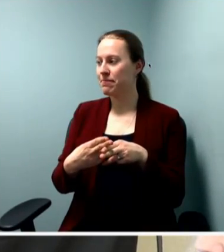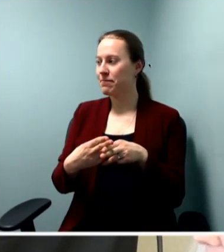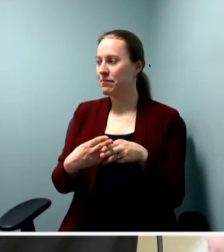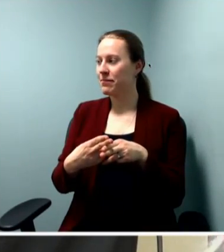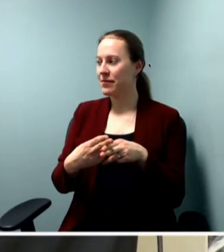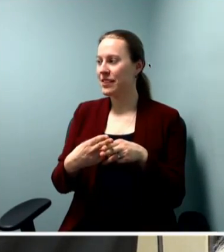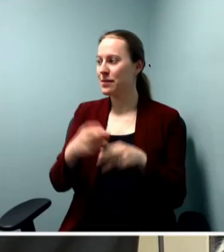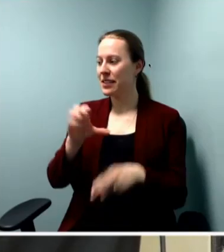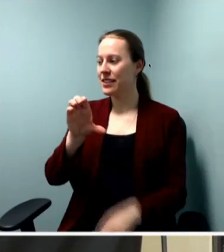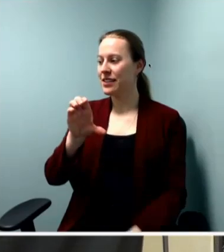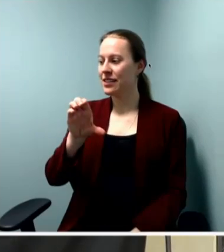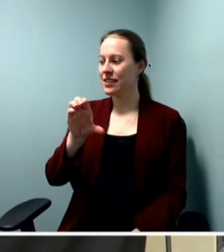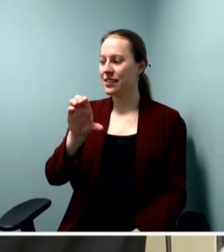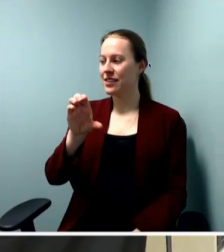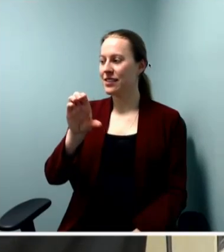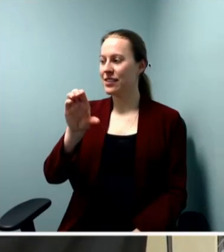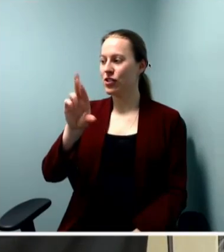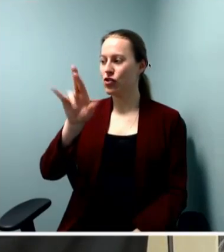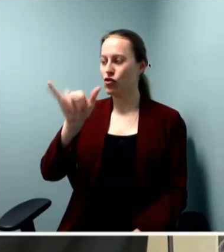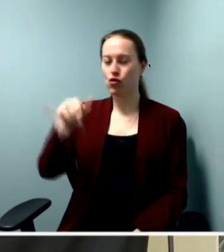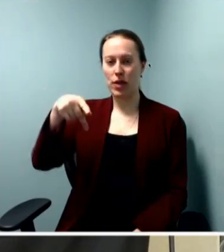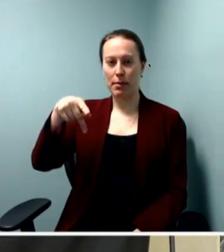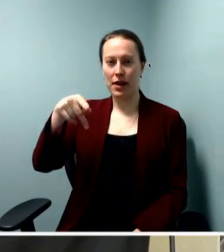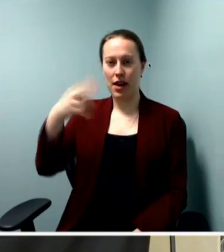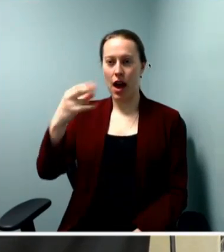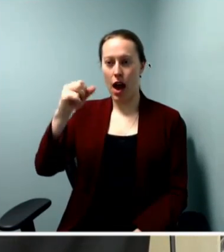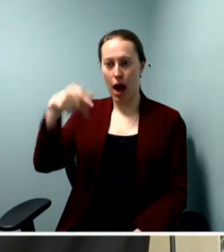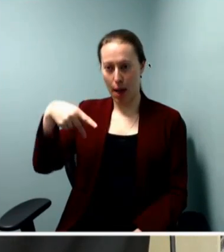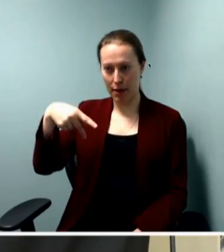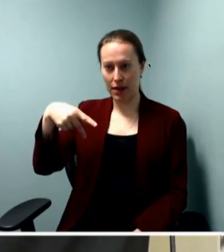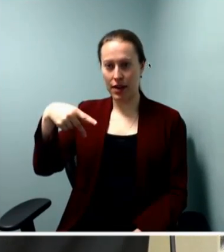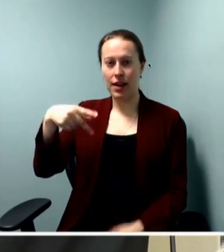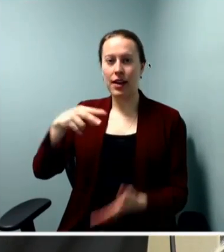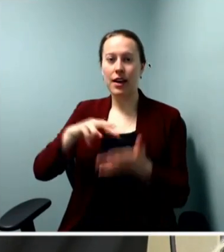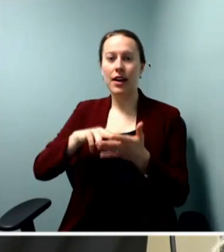of disability rappers, poets, music producers, writers--